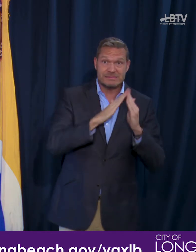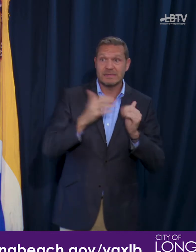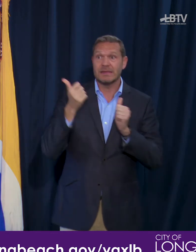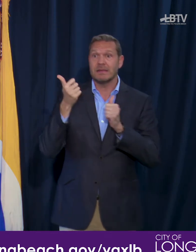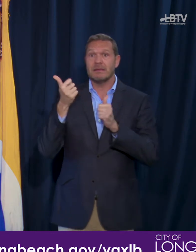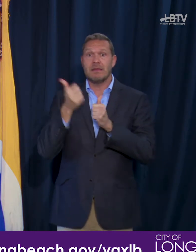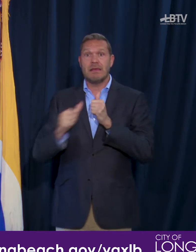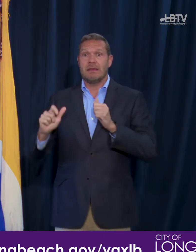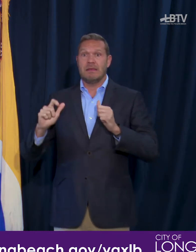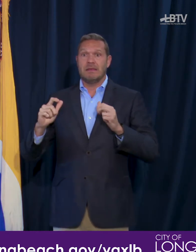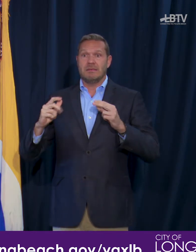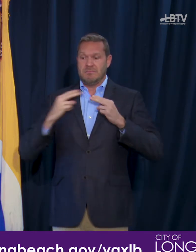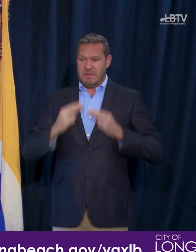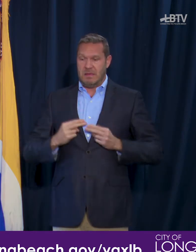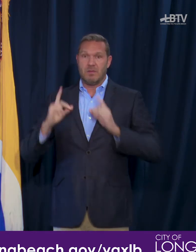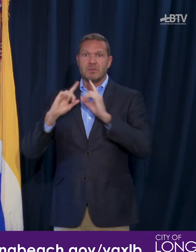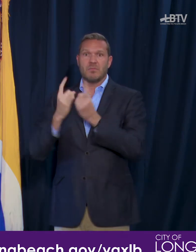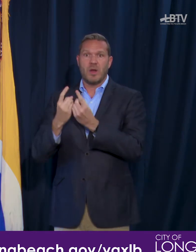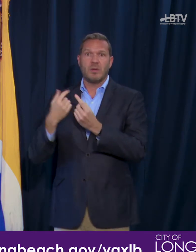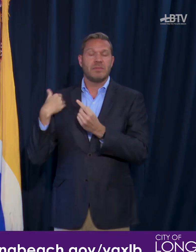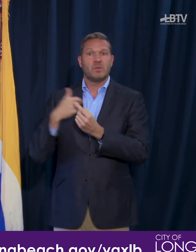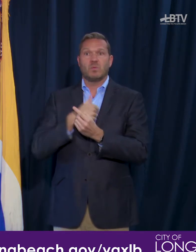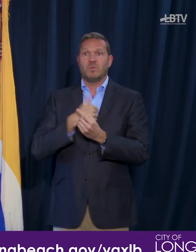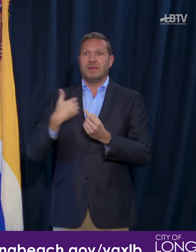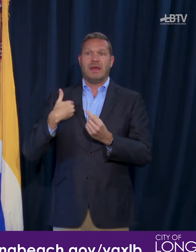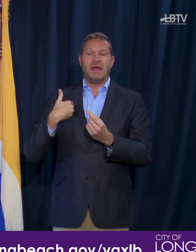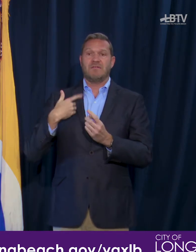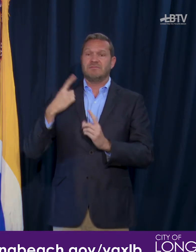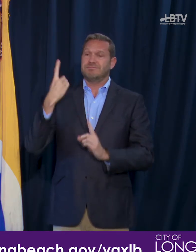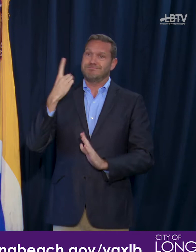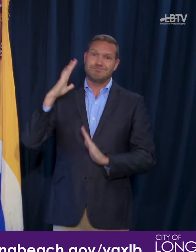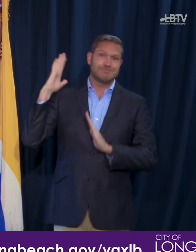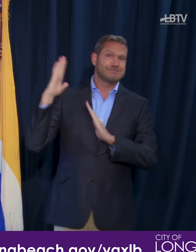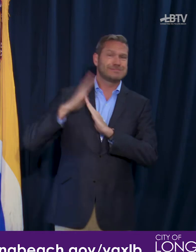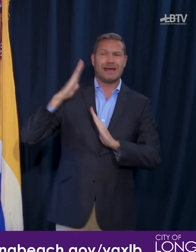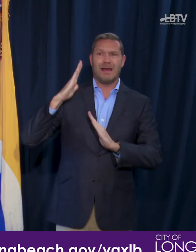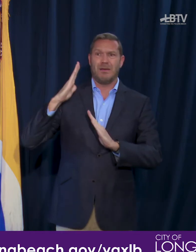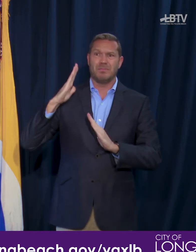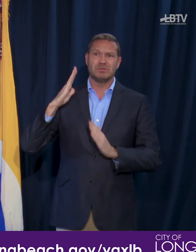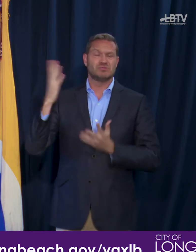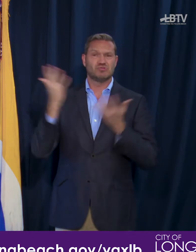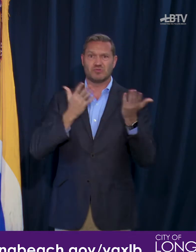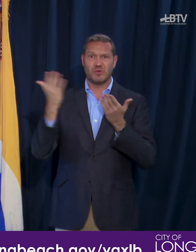in the State of California and it's not that we don't have challenges or issues that come